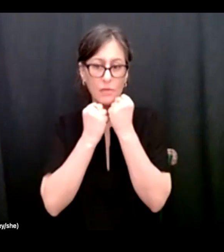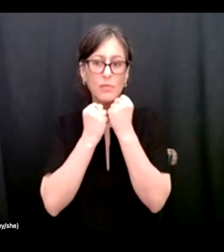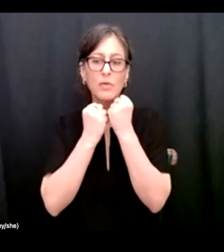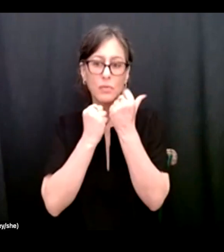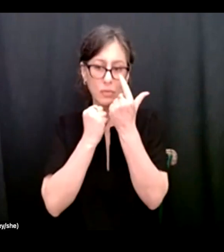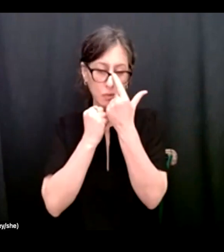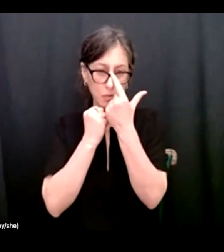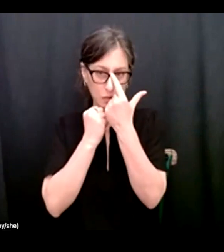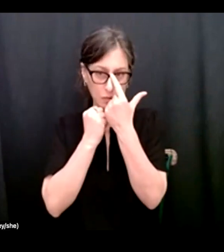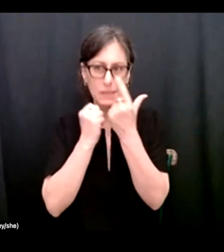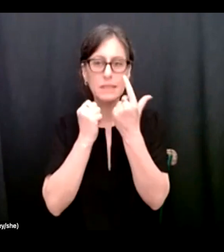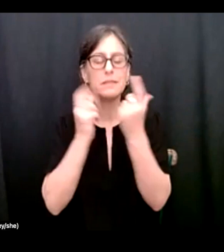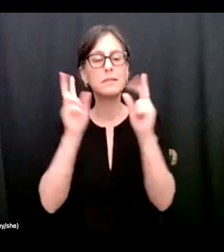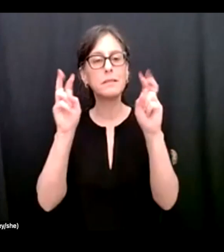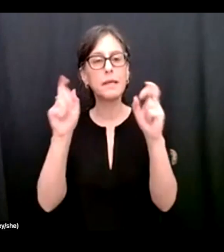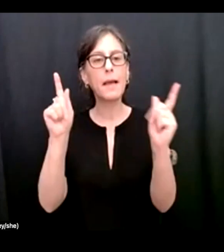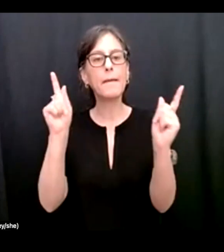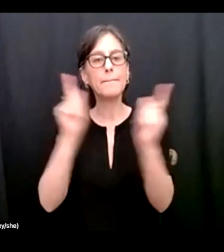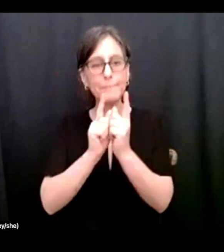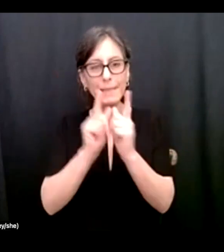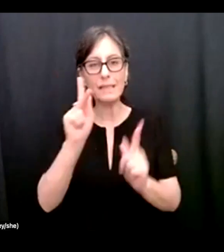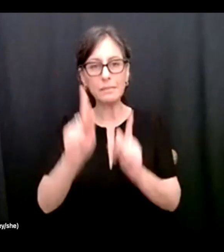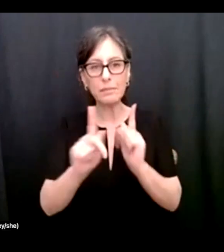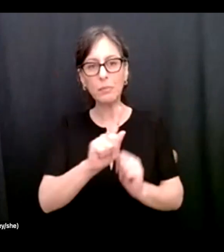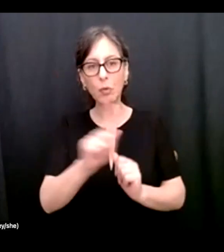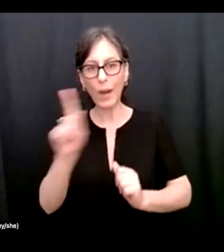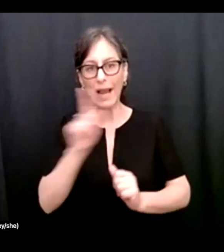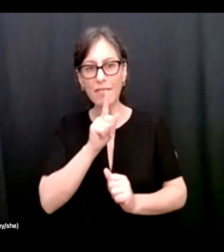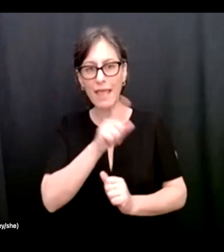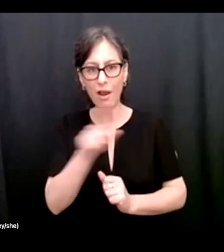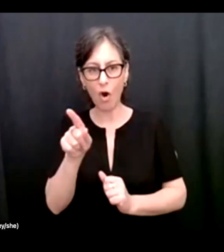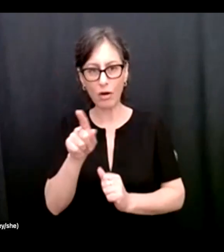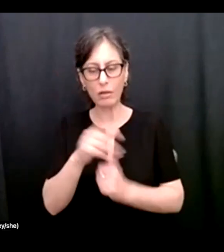meeting people where they are, but you know, not having them